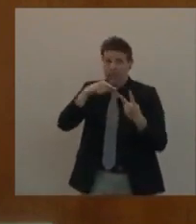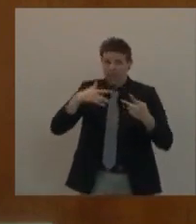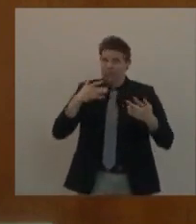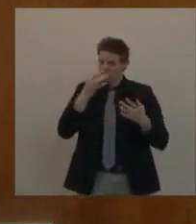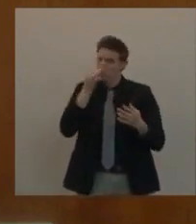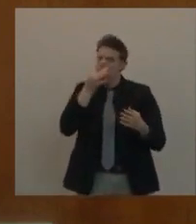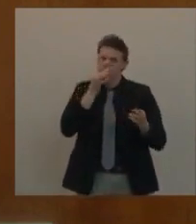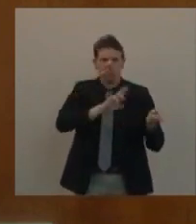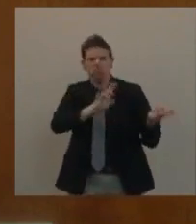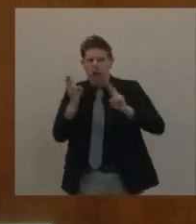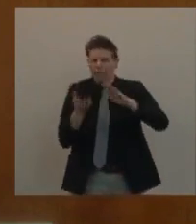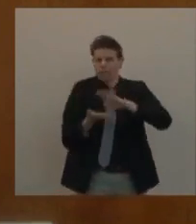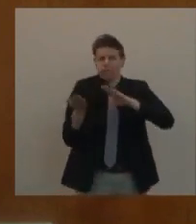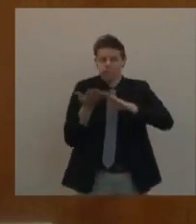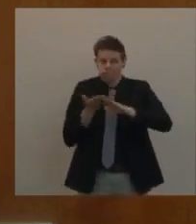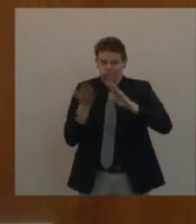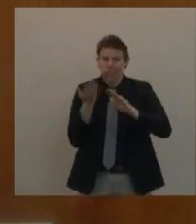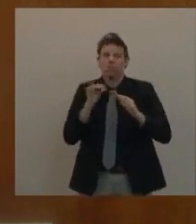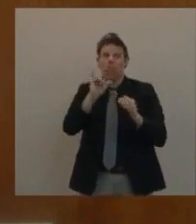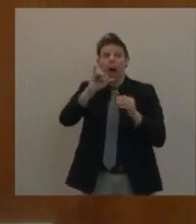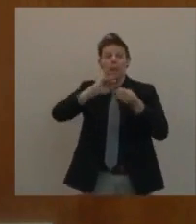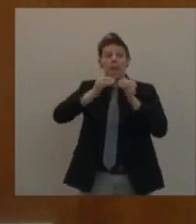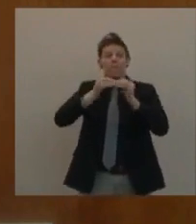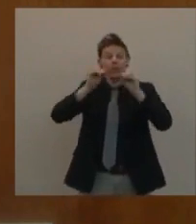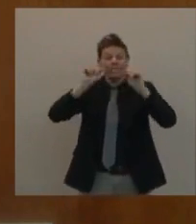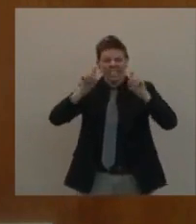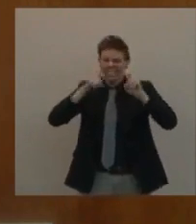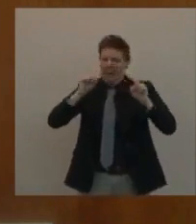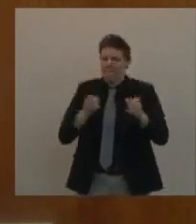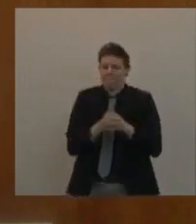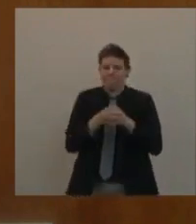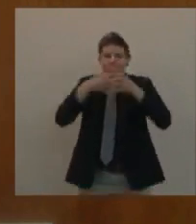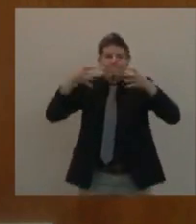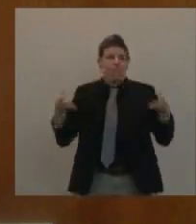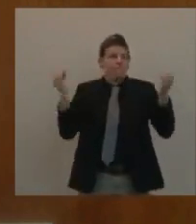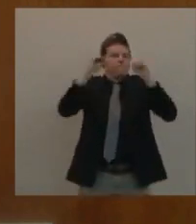WE THINK THE STATE VETERINARY SCHOOL FOR LOANING ONE OF THEM TO US.